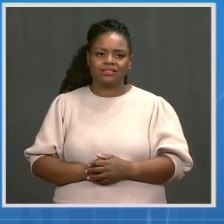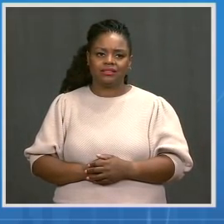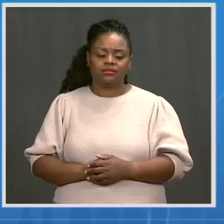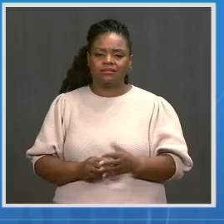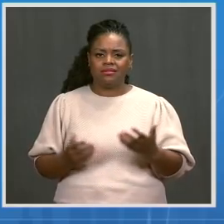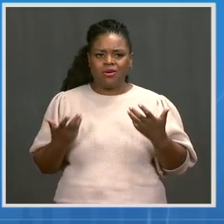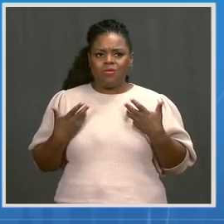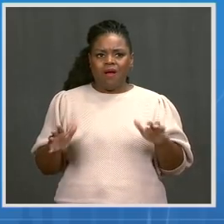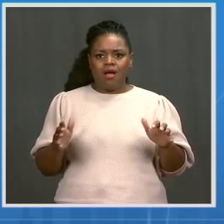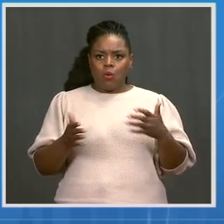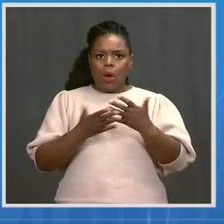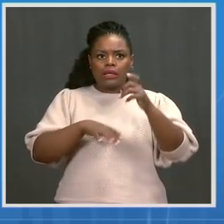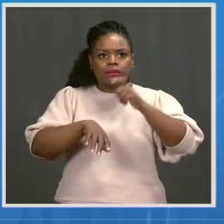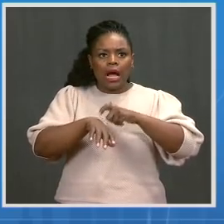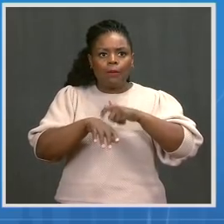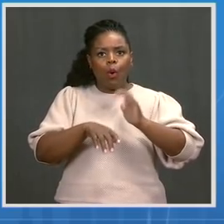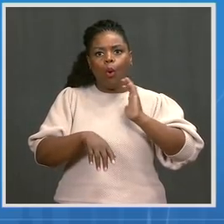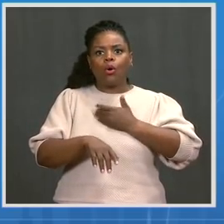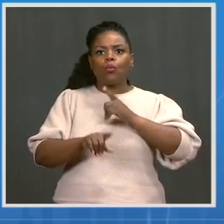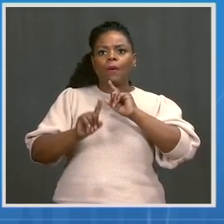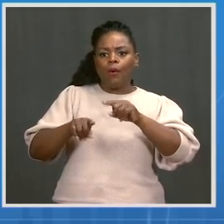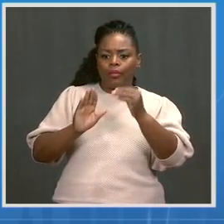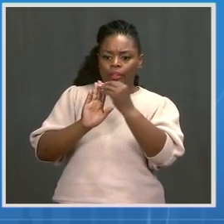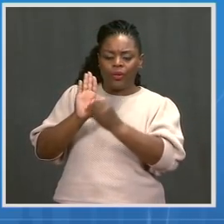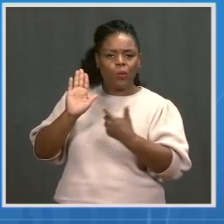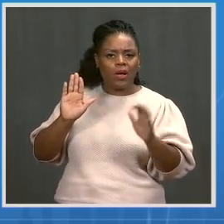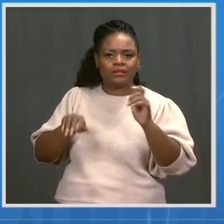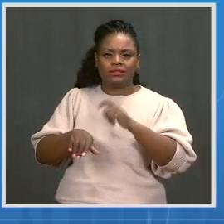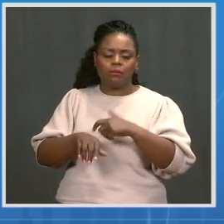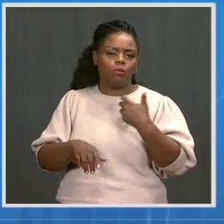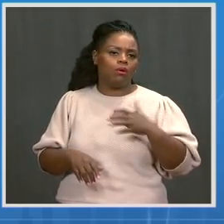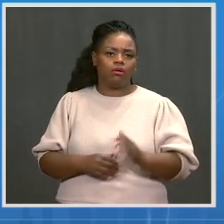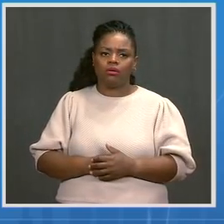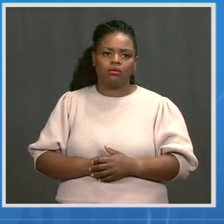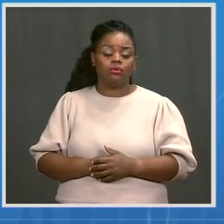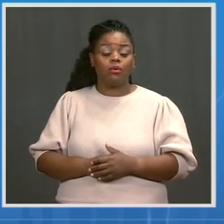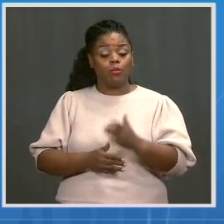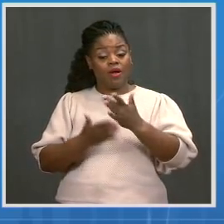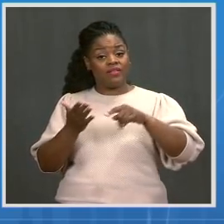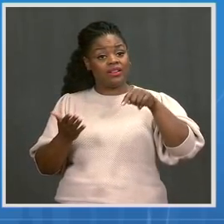And we will continue to put equity at the center of everything we do, to focus on helping at-risk